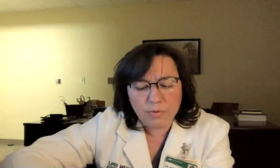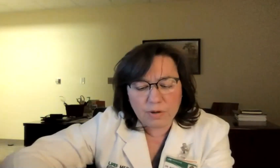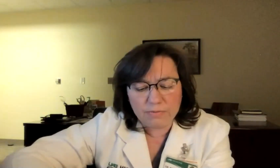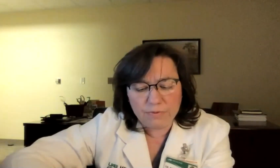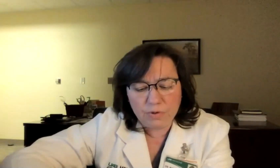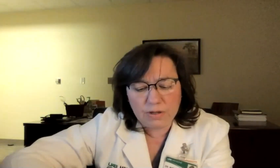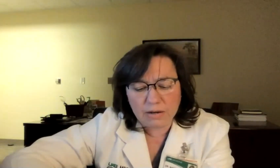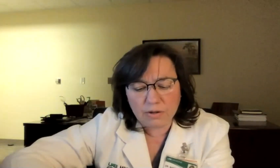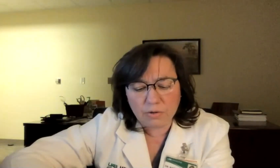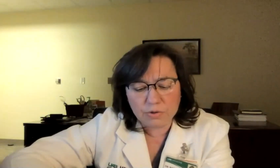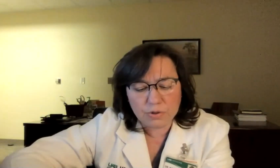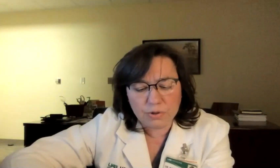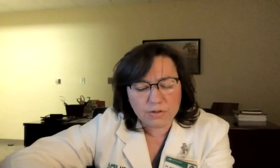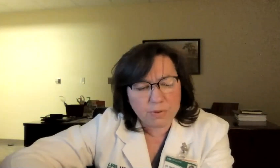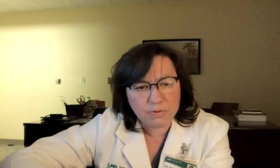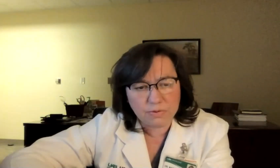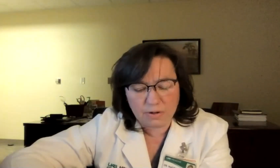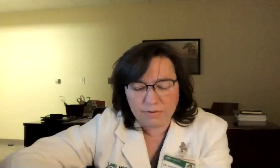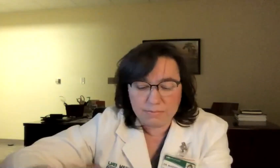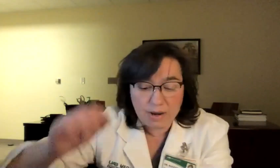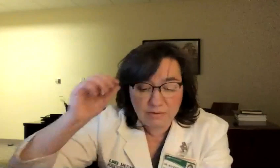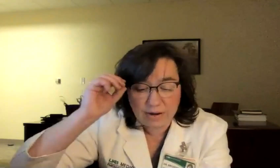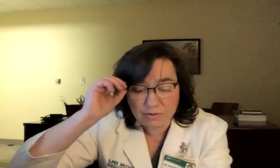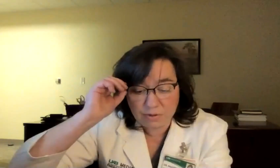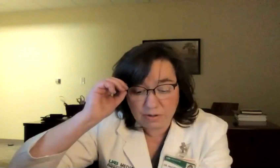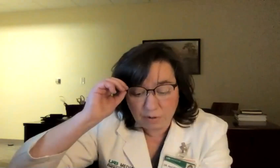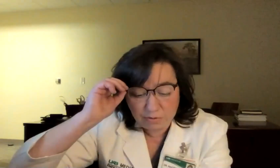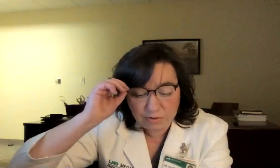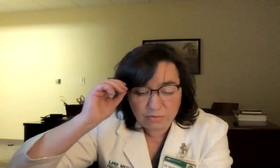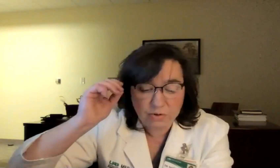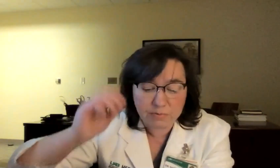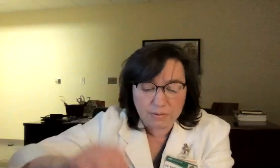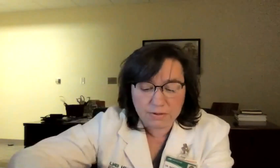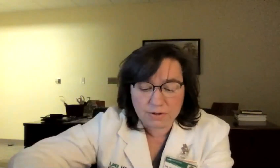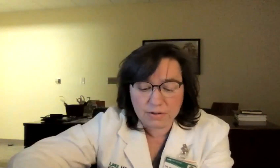work in food and agriculture u.s postal service manufacturing grocery stores public transit